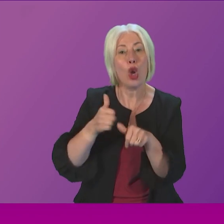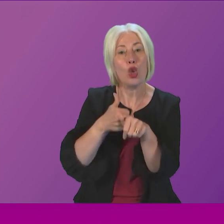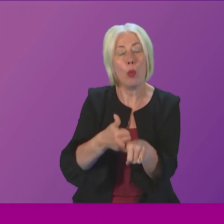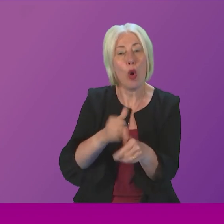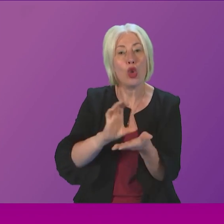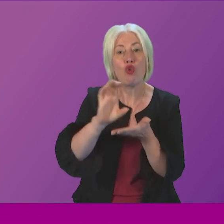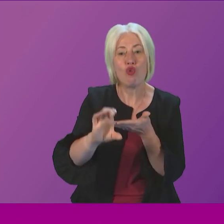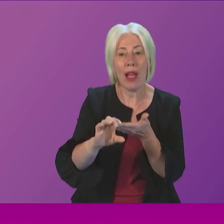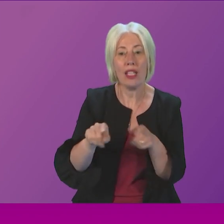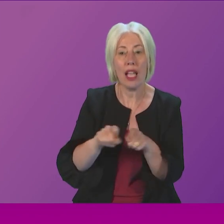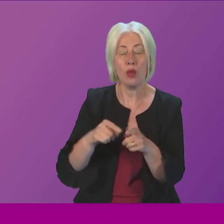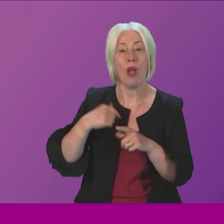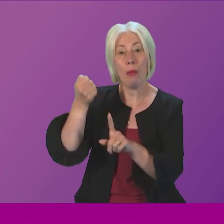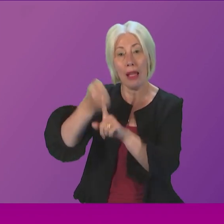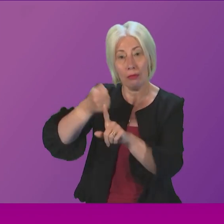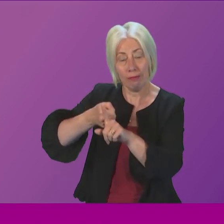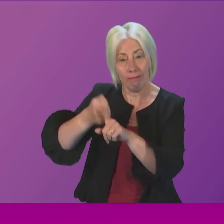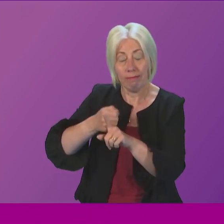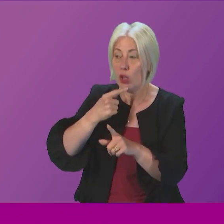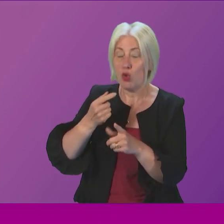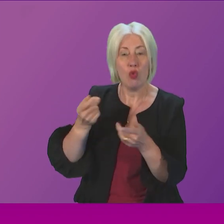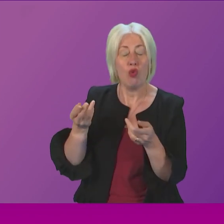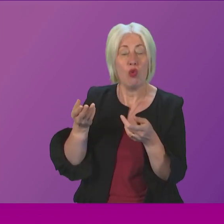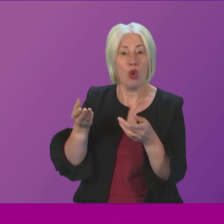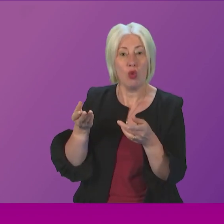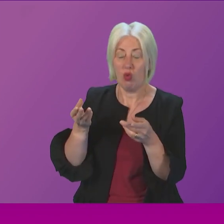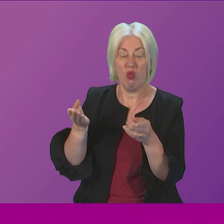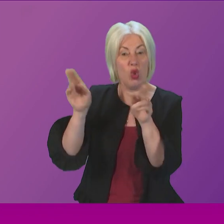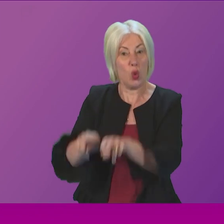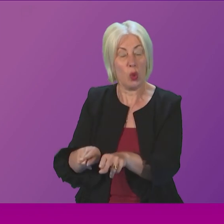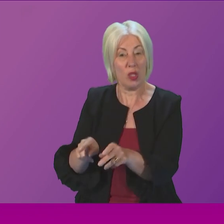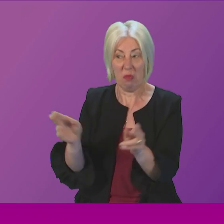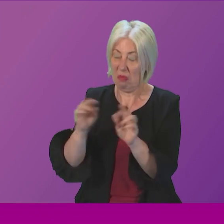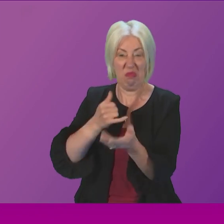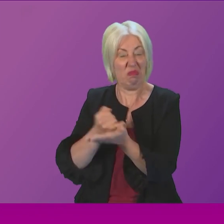my campaign to reopen the stations at Cove and Newtonhill in order to slash the amount of traffic entering Aberdeen.